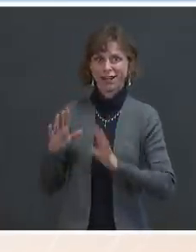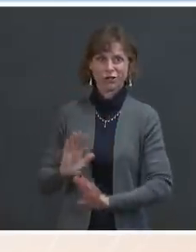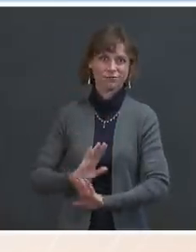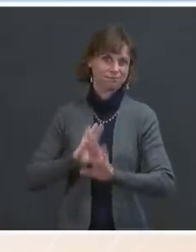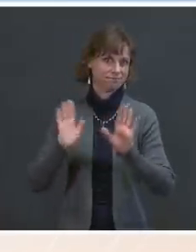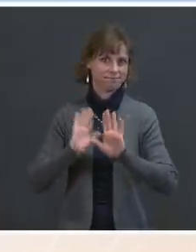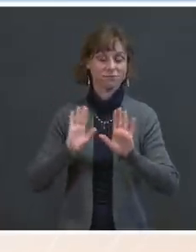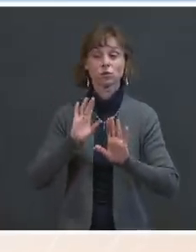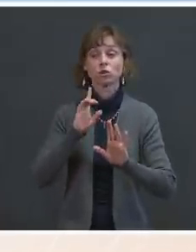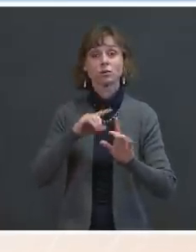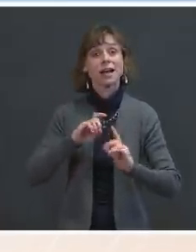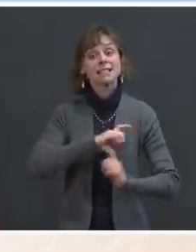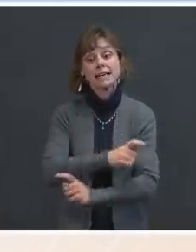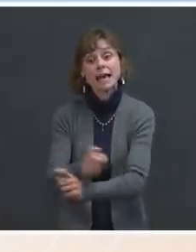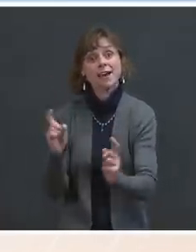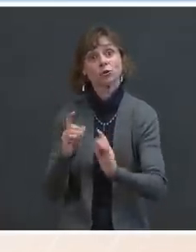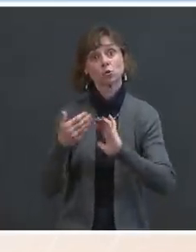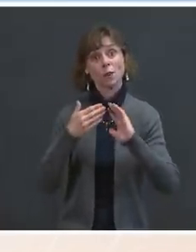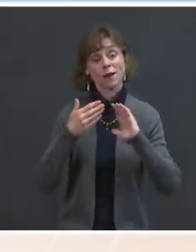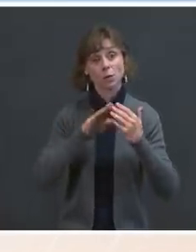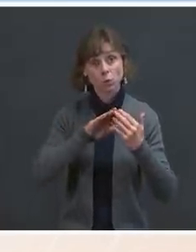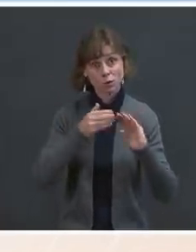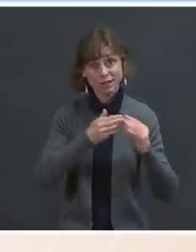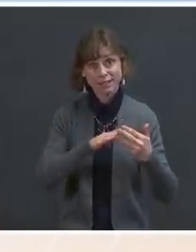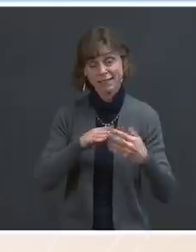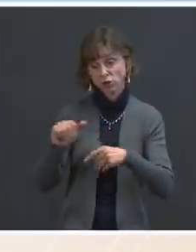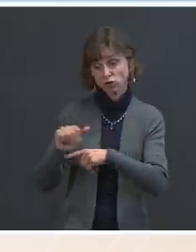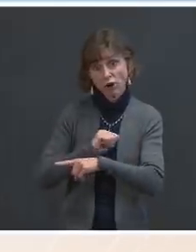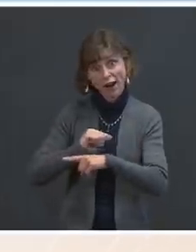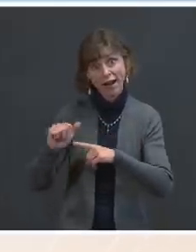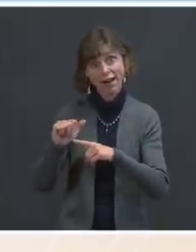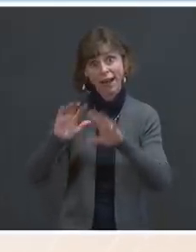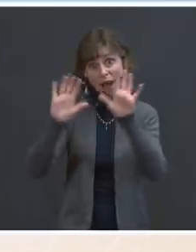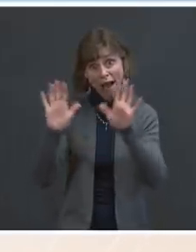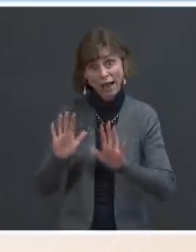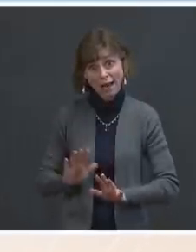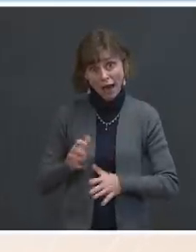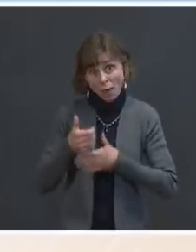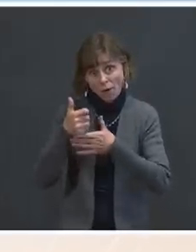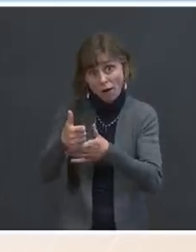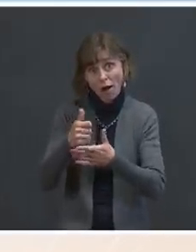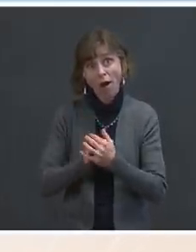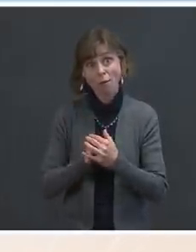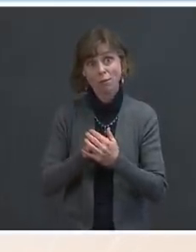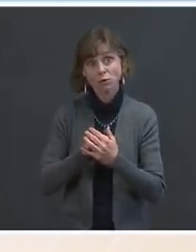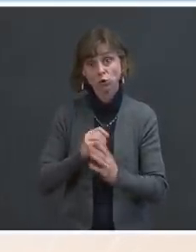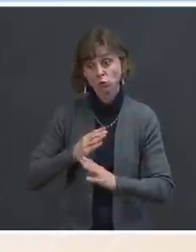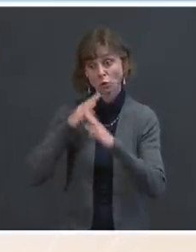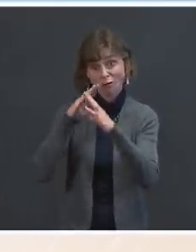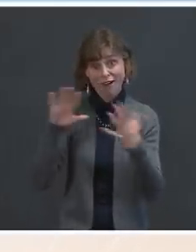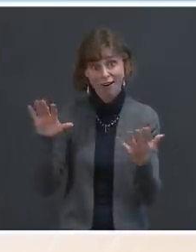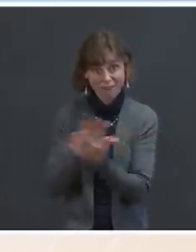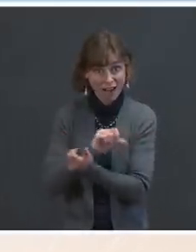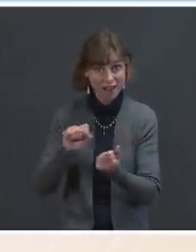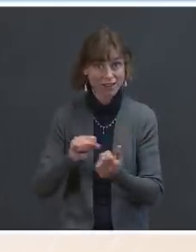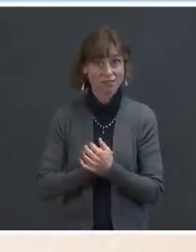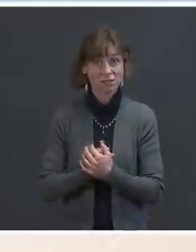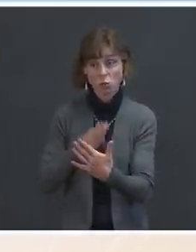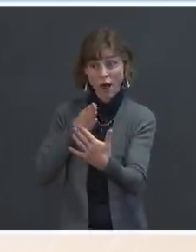to training, to climate mitigation, to violence prevention, to anti-gang programs. In other words, they go to the people